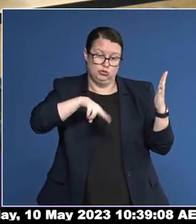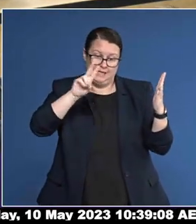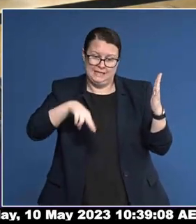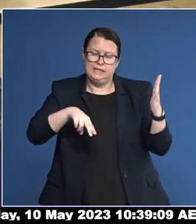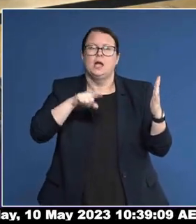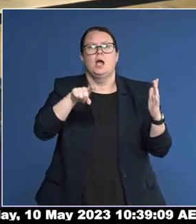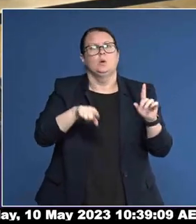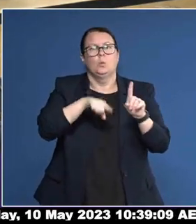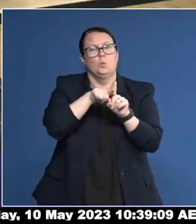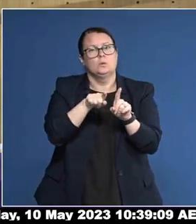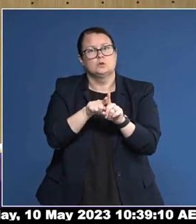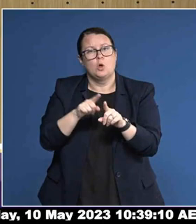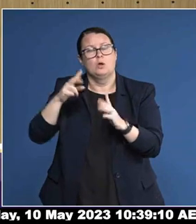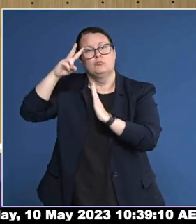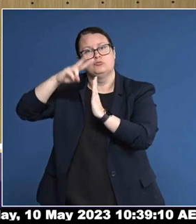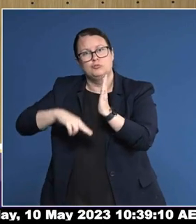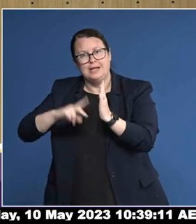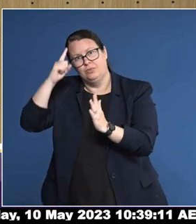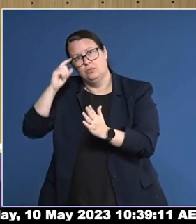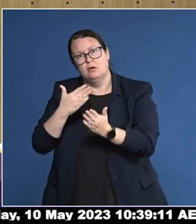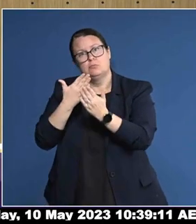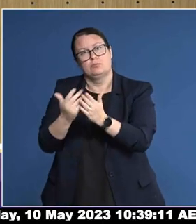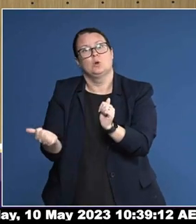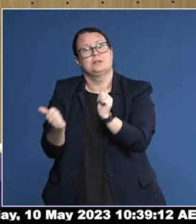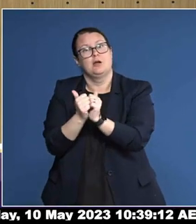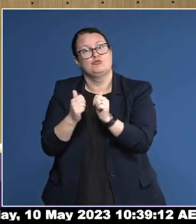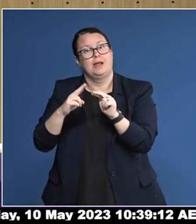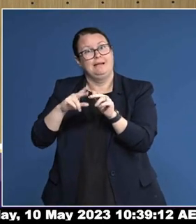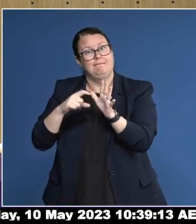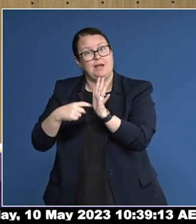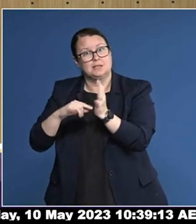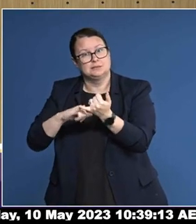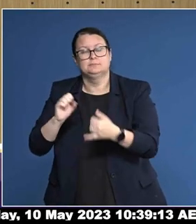Yes. MS MAHONY: And in your statement, you reference a number of